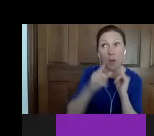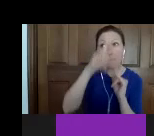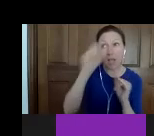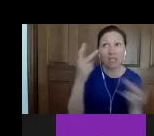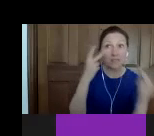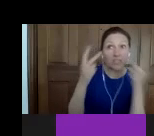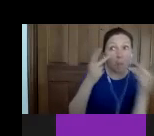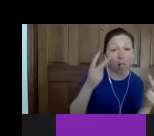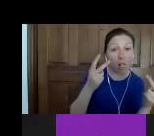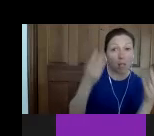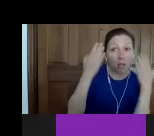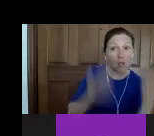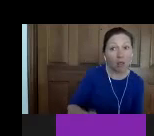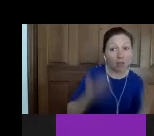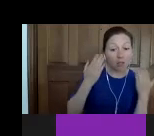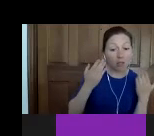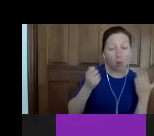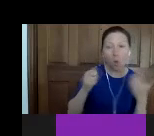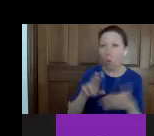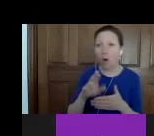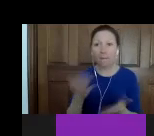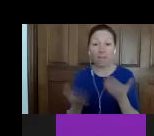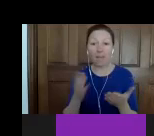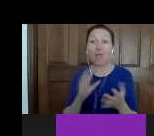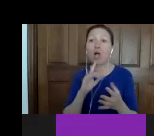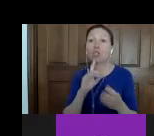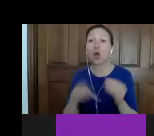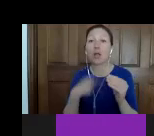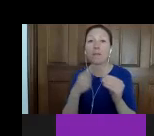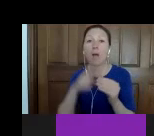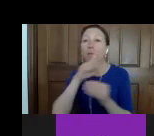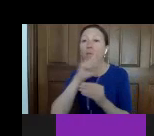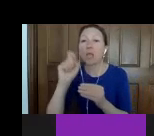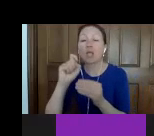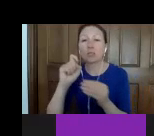about right as the interview is starting because of a semivisible disability, or is this something